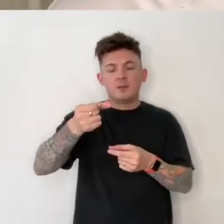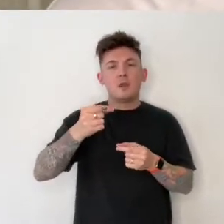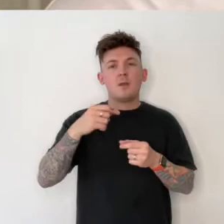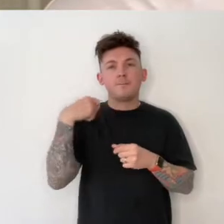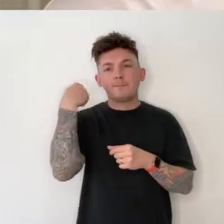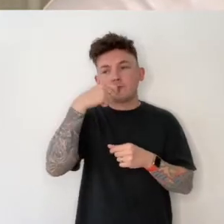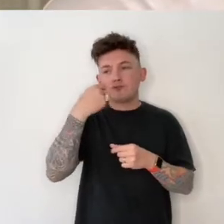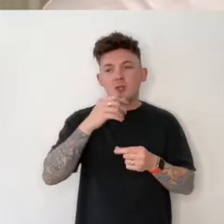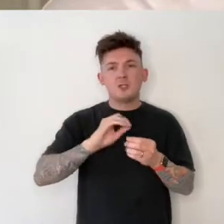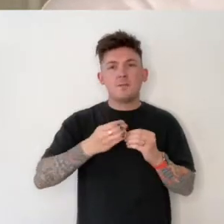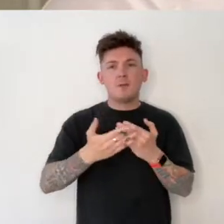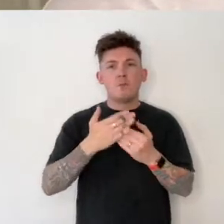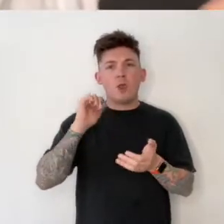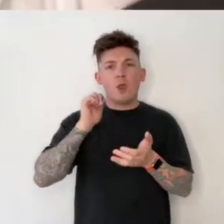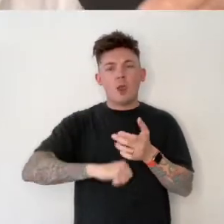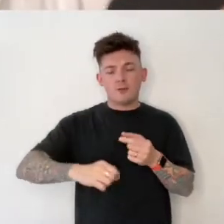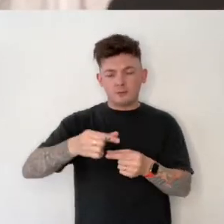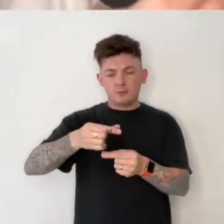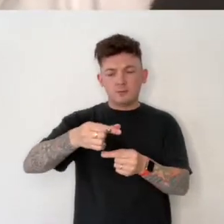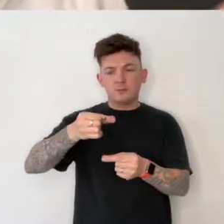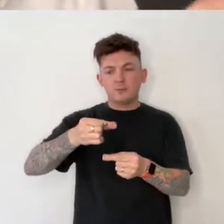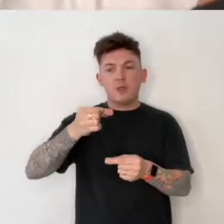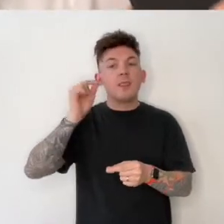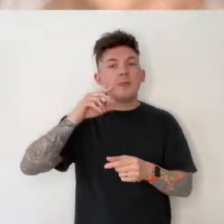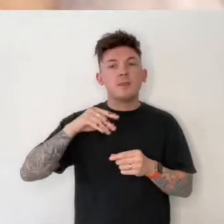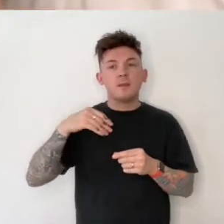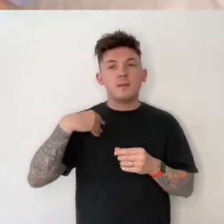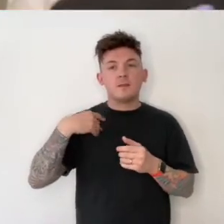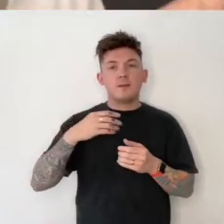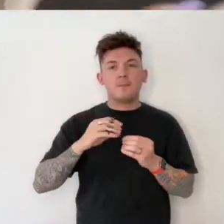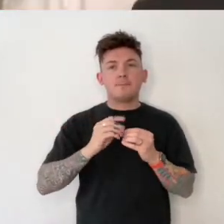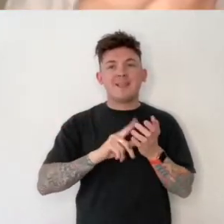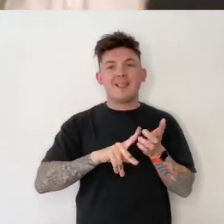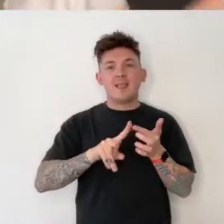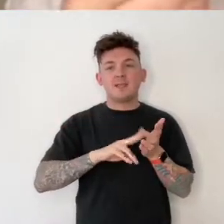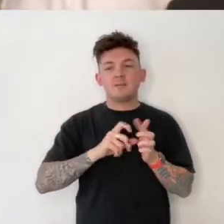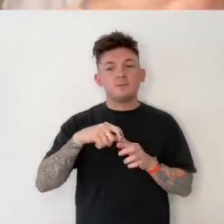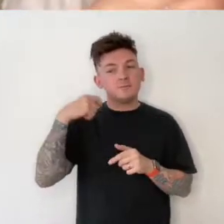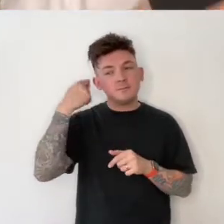makes it more firm and then i'll just blend it out in a minute. i do find pinching the